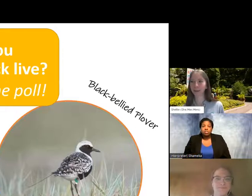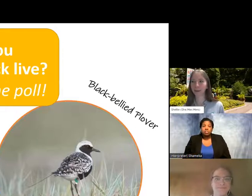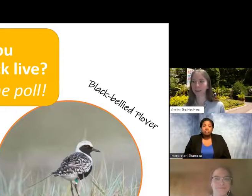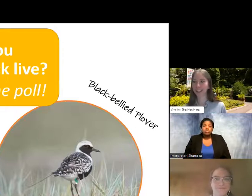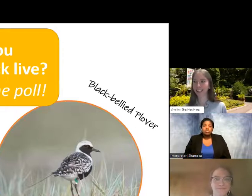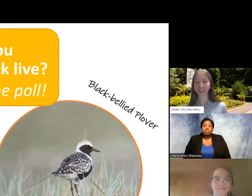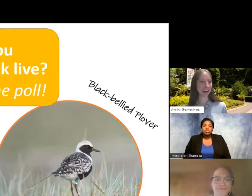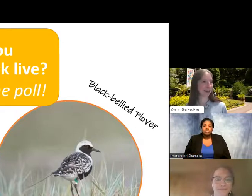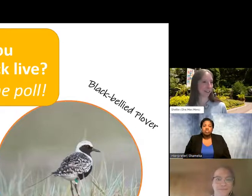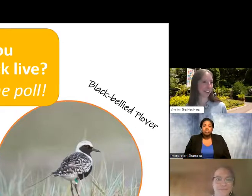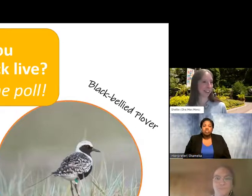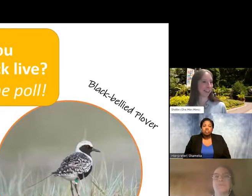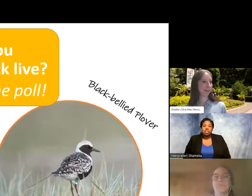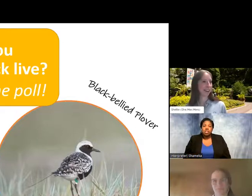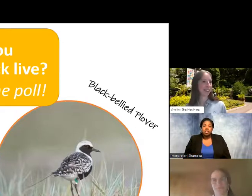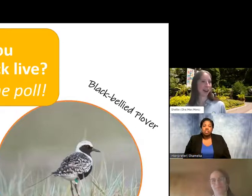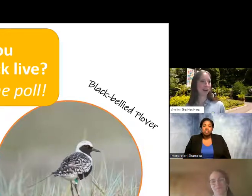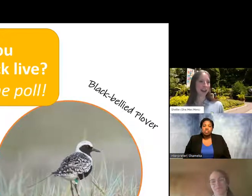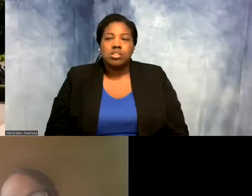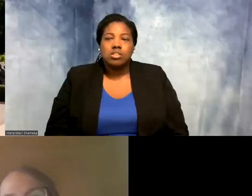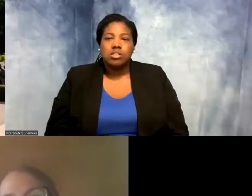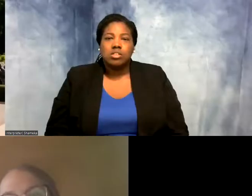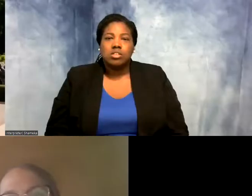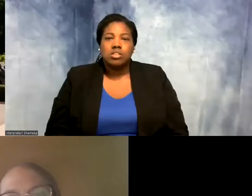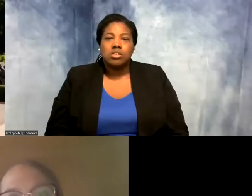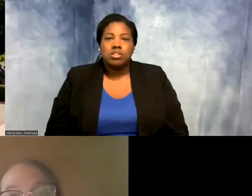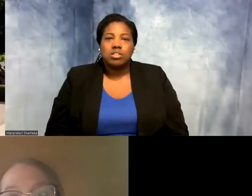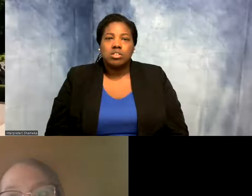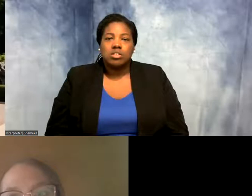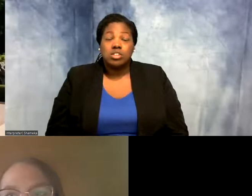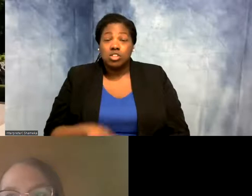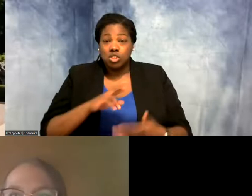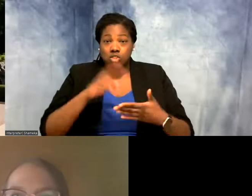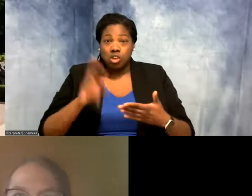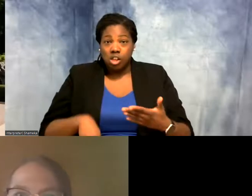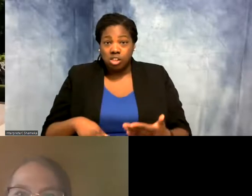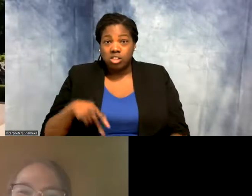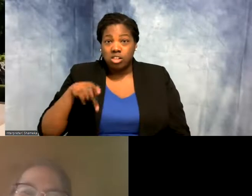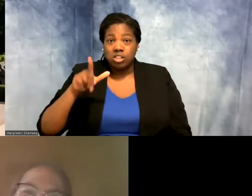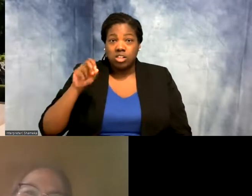plover is cute. I agree. Alright, I'll share these results. And it looks like black-bellied